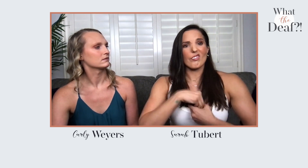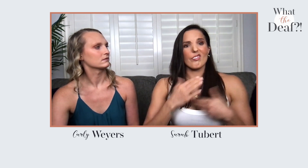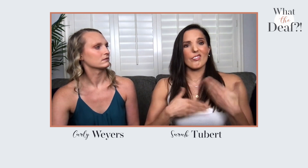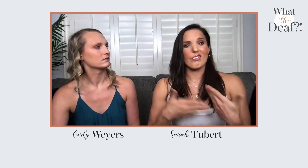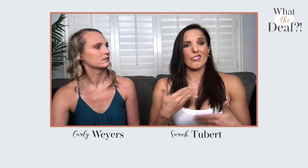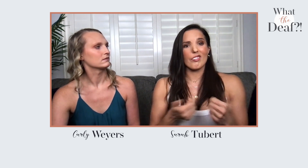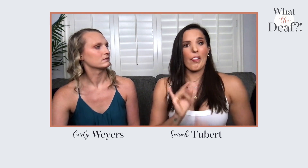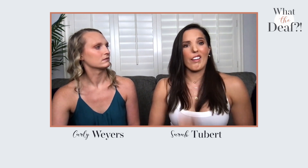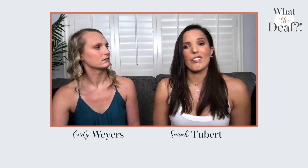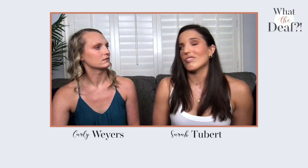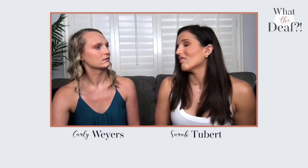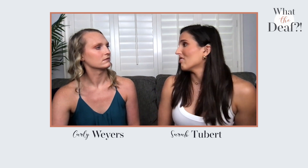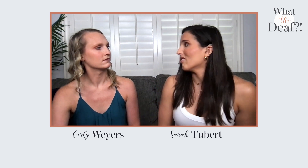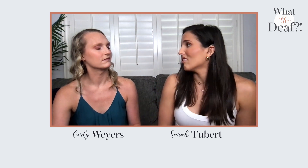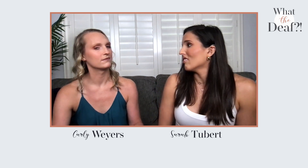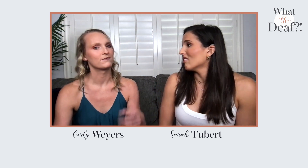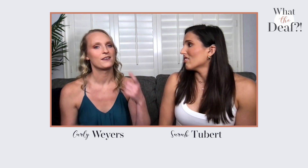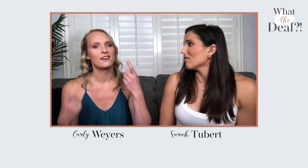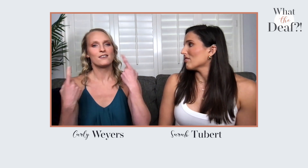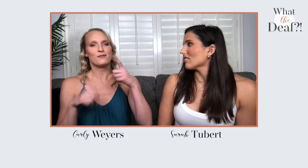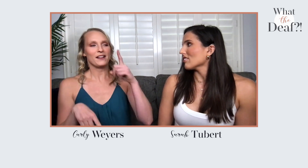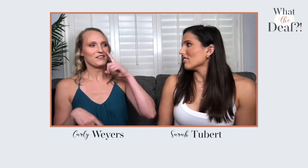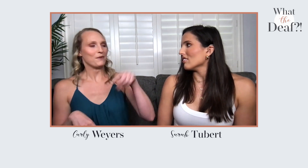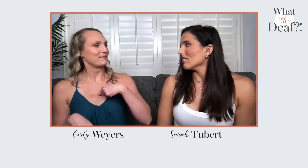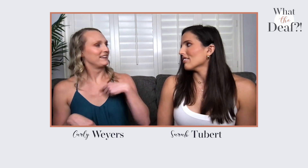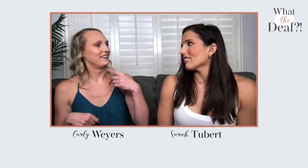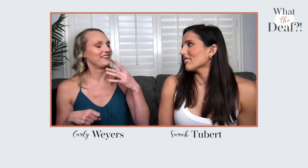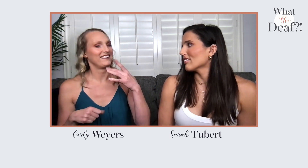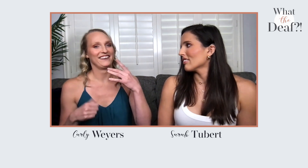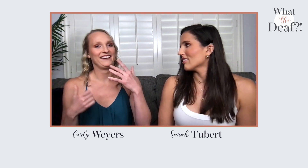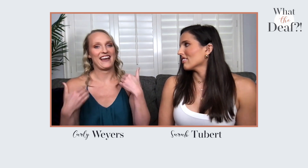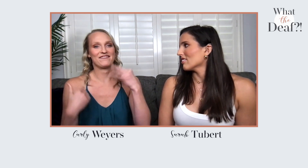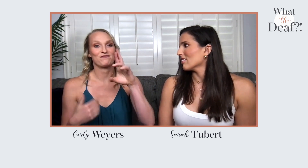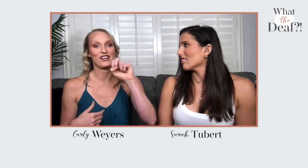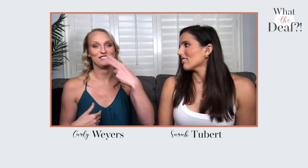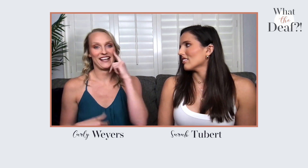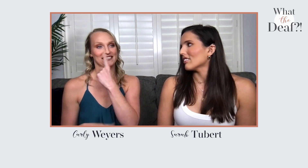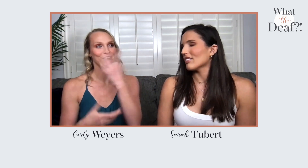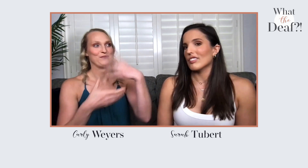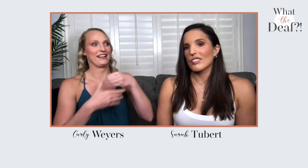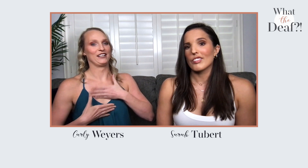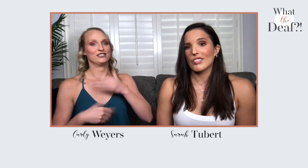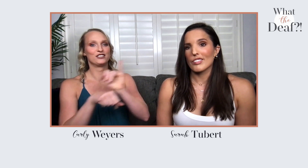but I just went along with it. As for me, I came in with fresh eyes into the entertainment industry